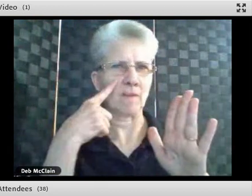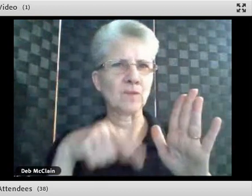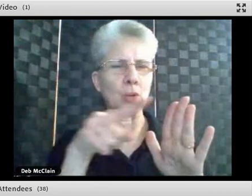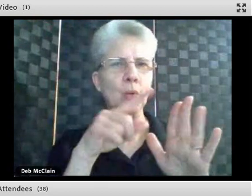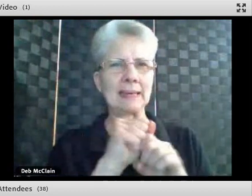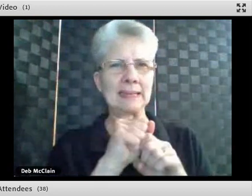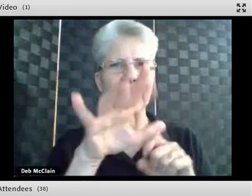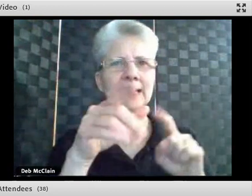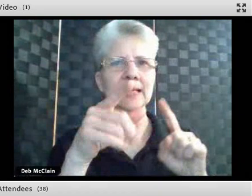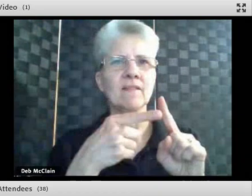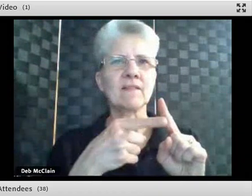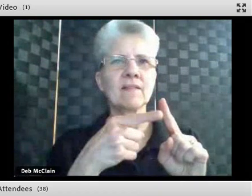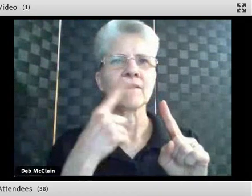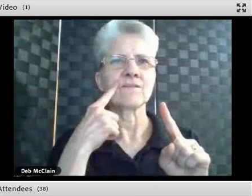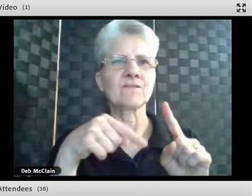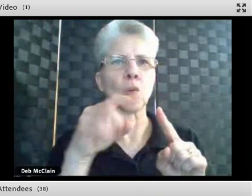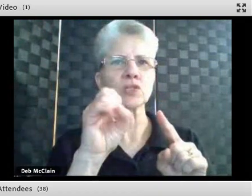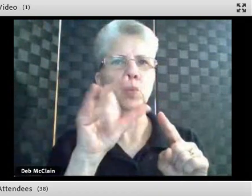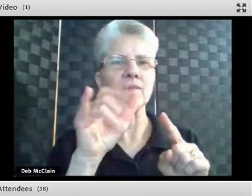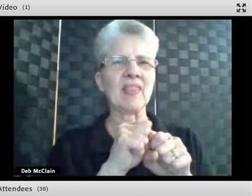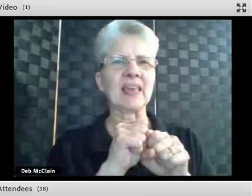I can send it to SWFLN, and they could share that out.